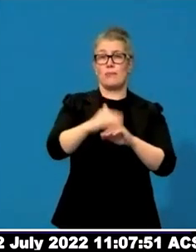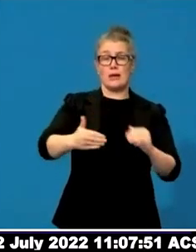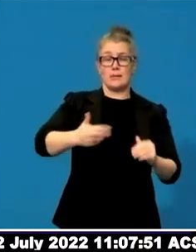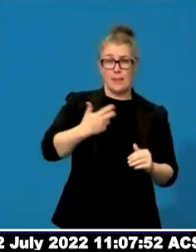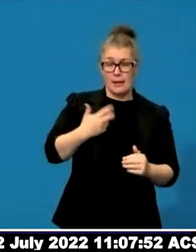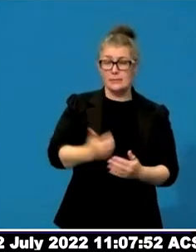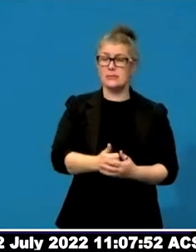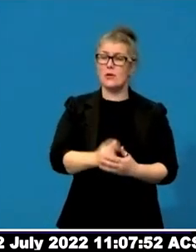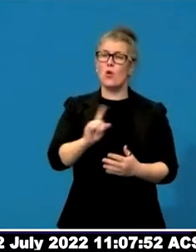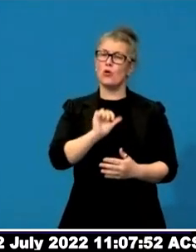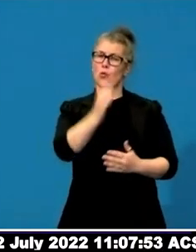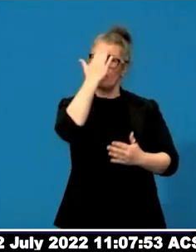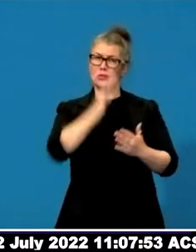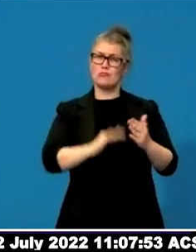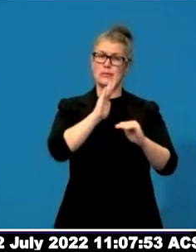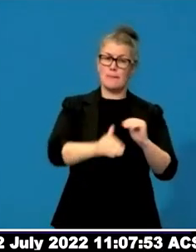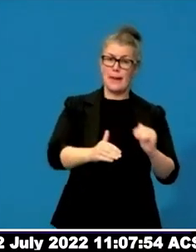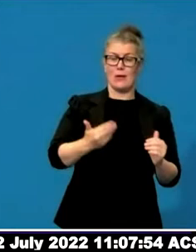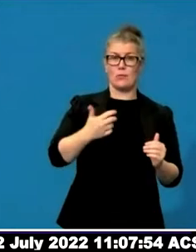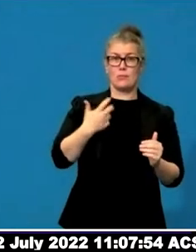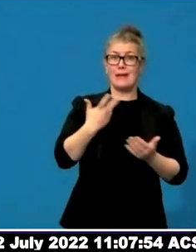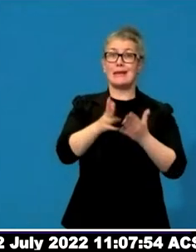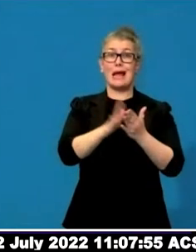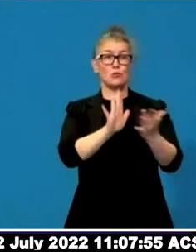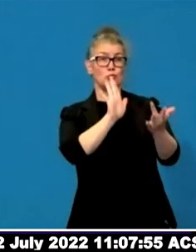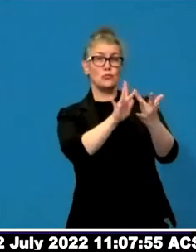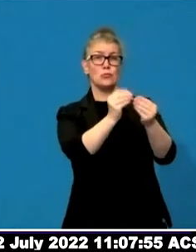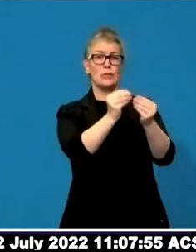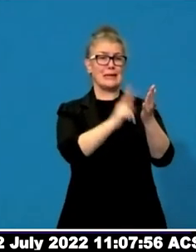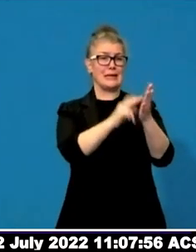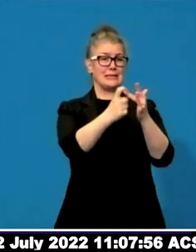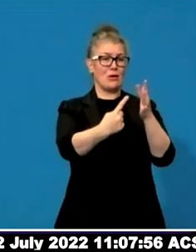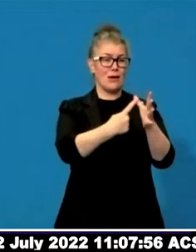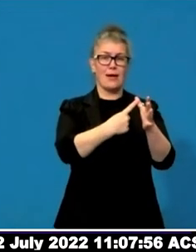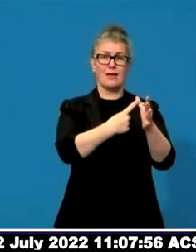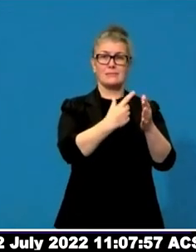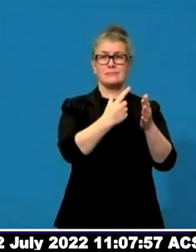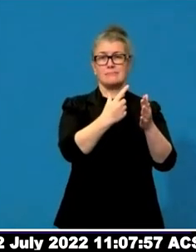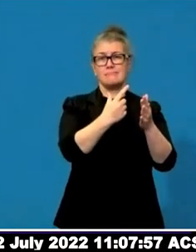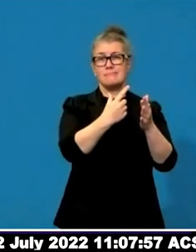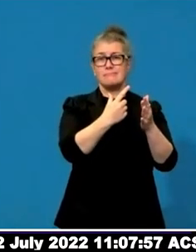or to the Quality and Safeguards Commission on behalf of your clients? Yeah.